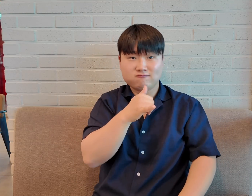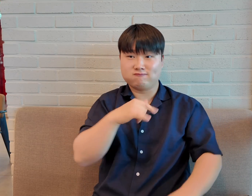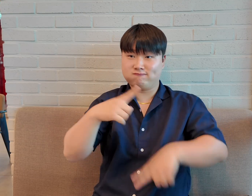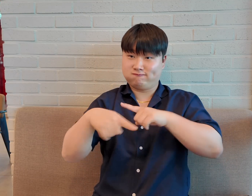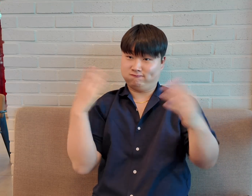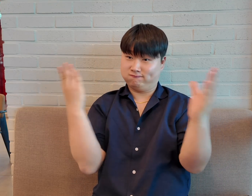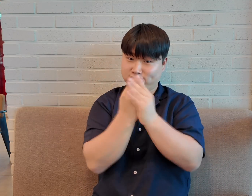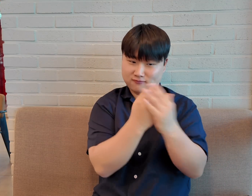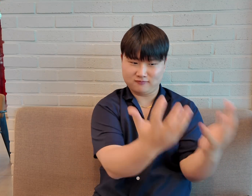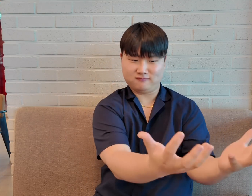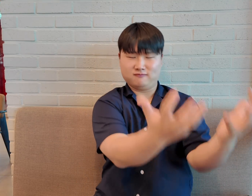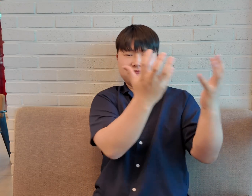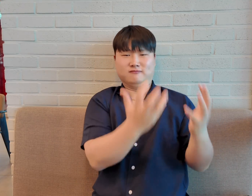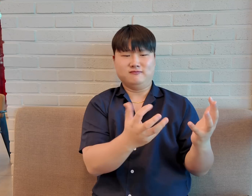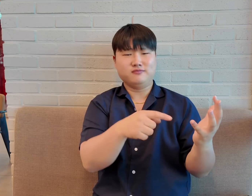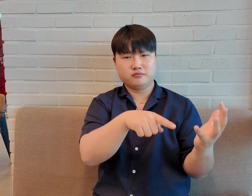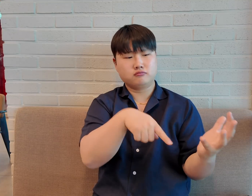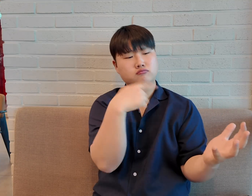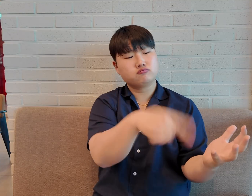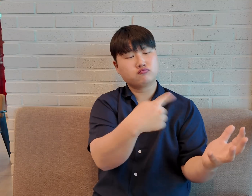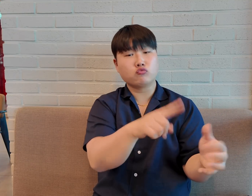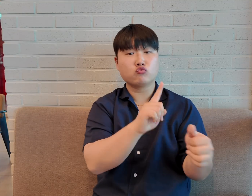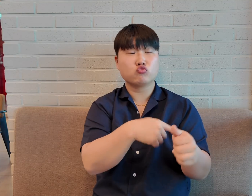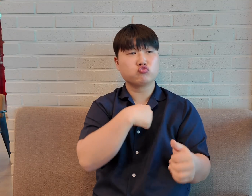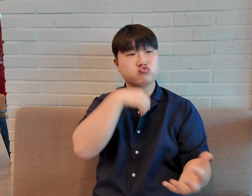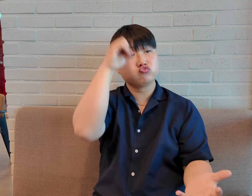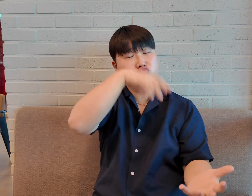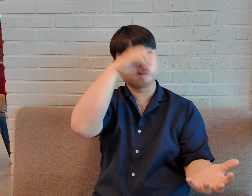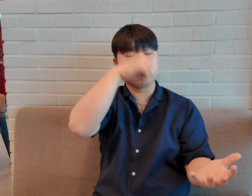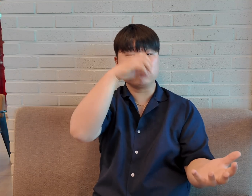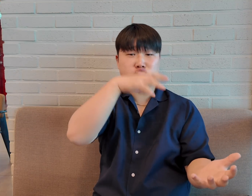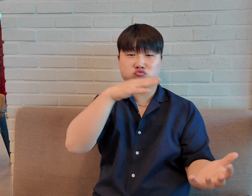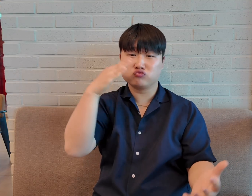learn sign language. I can just teach them.